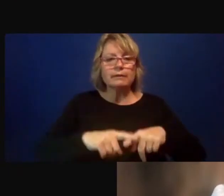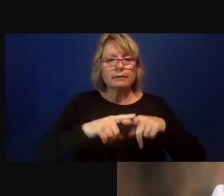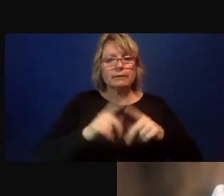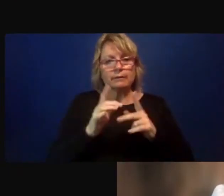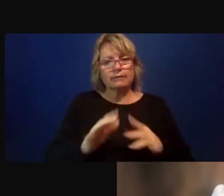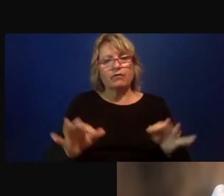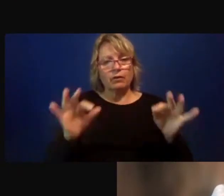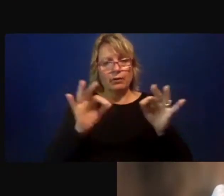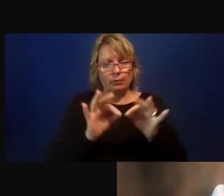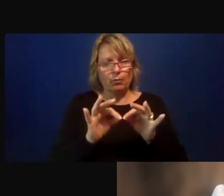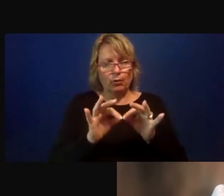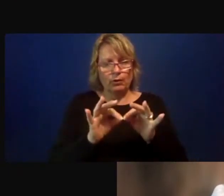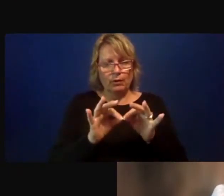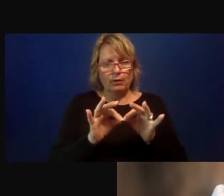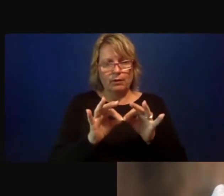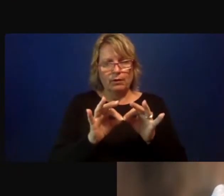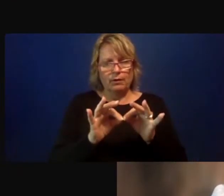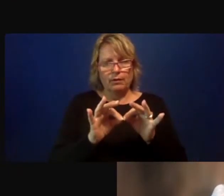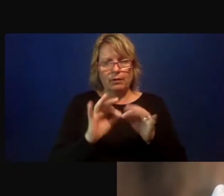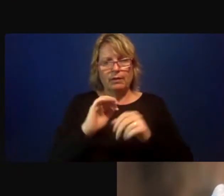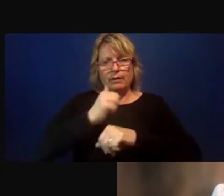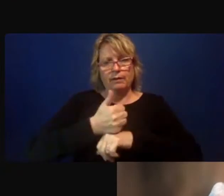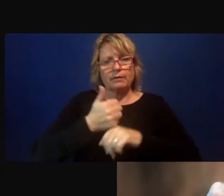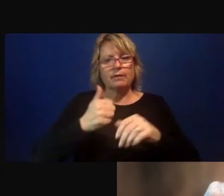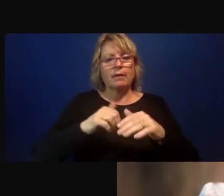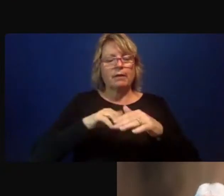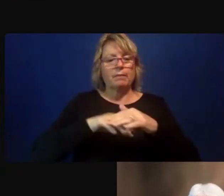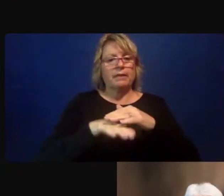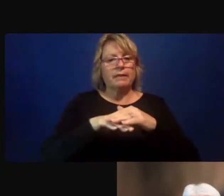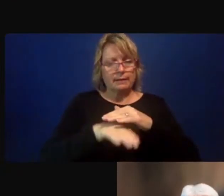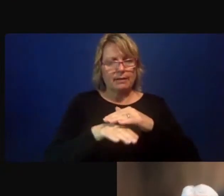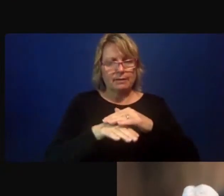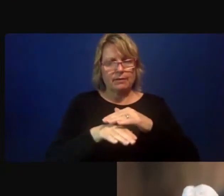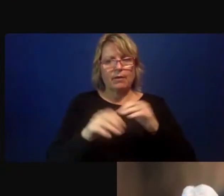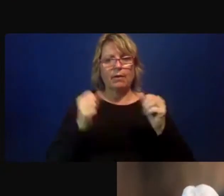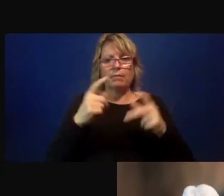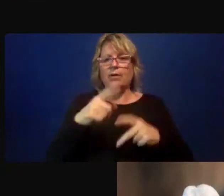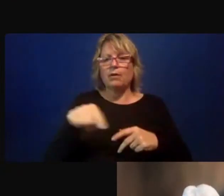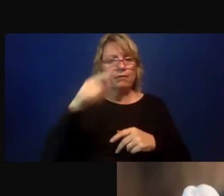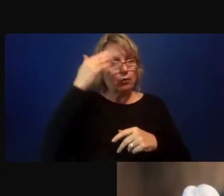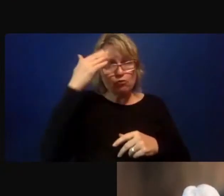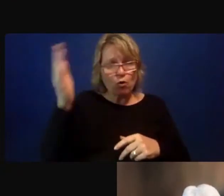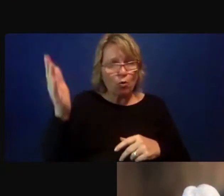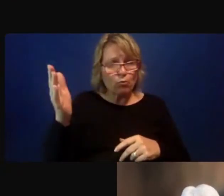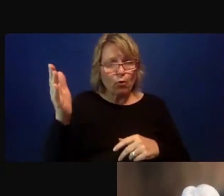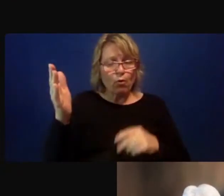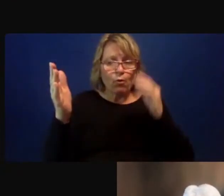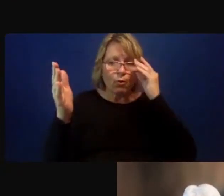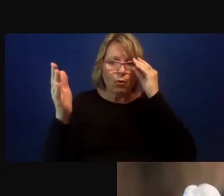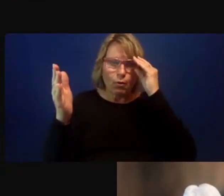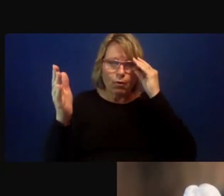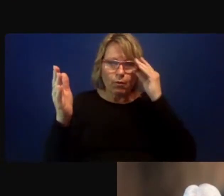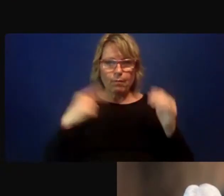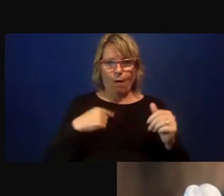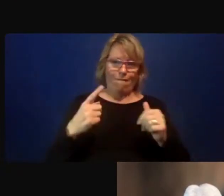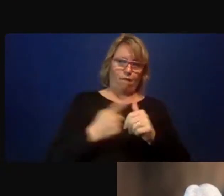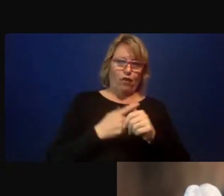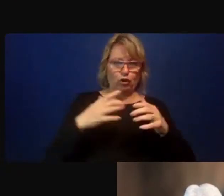of establishing accessibility. Many of you don't know, but our first customer back in,